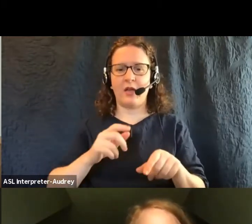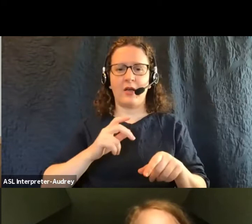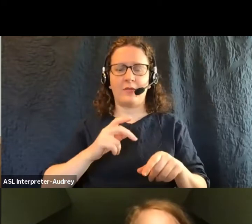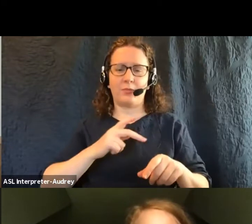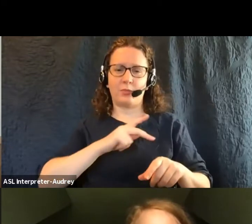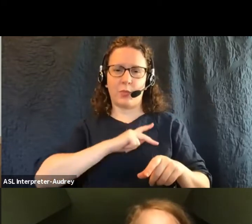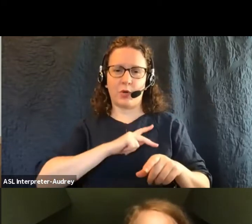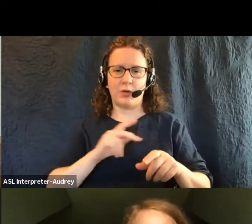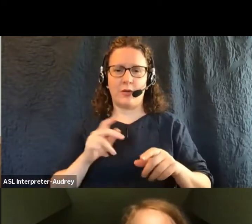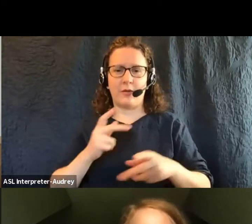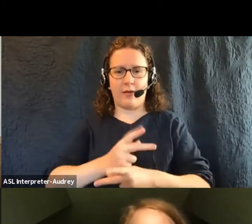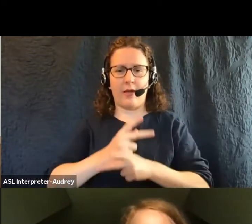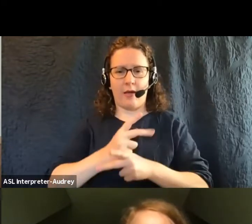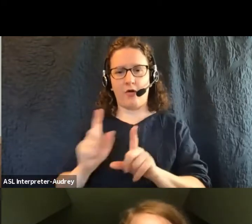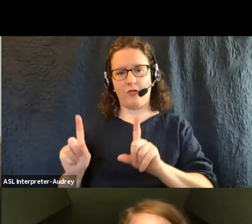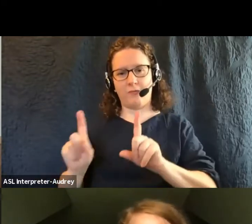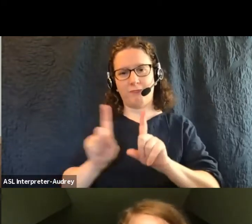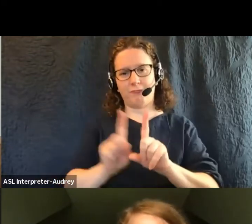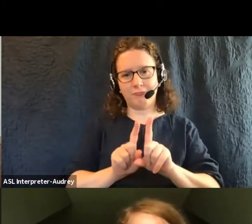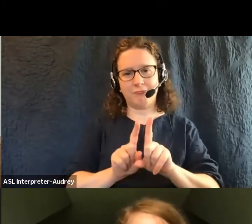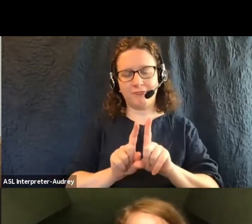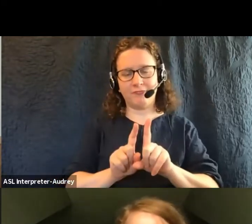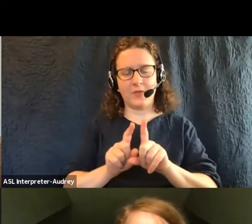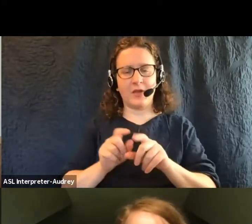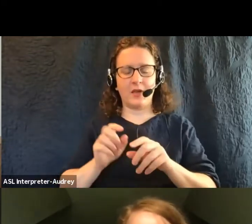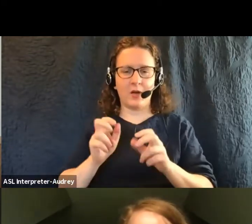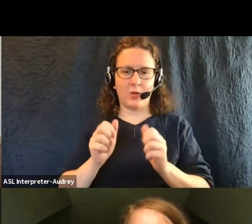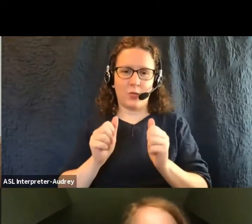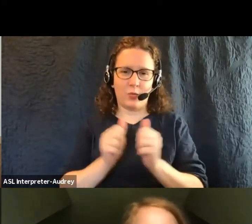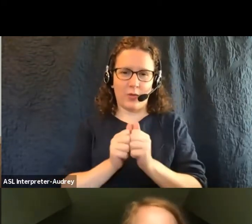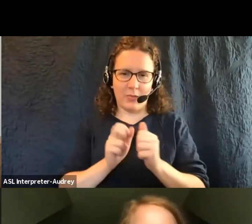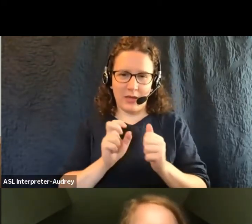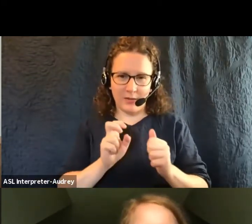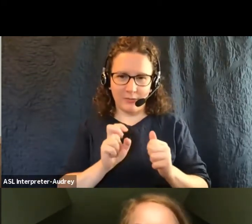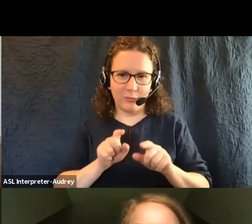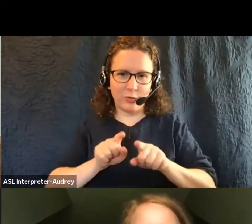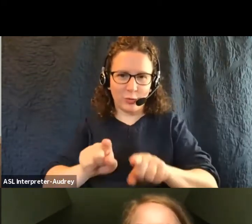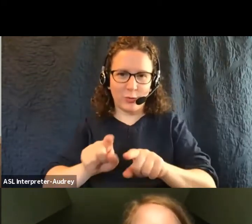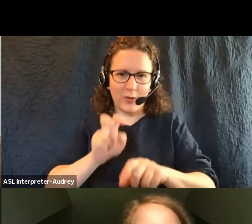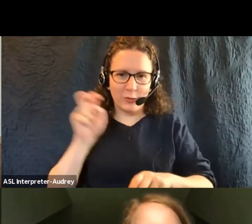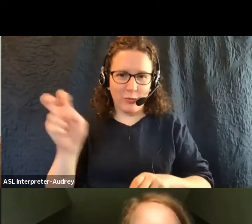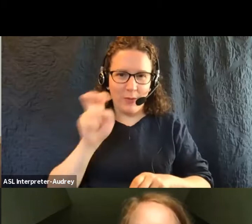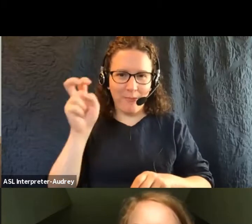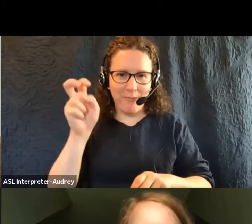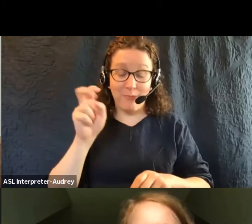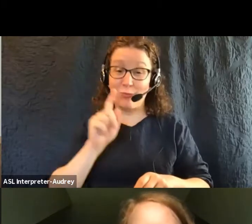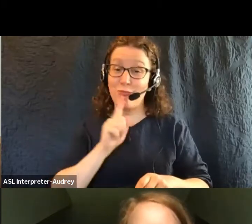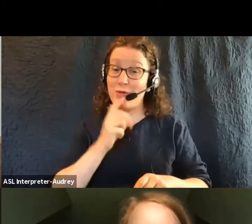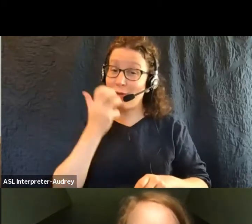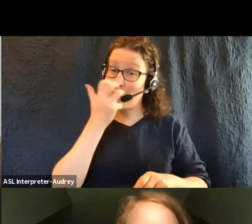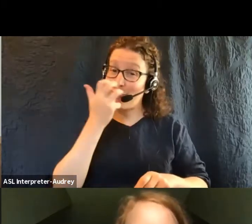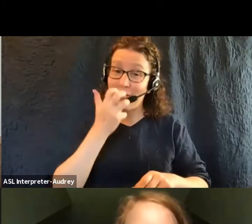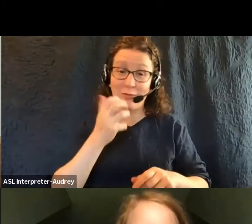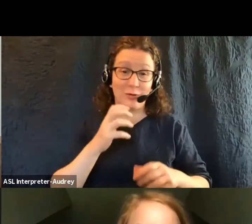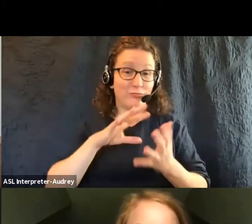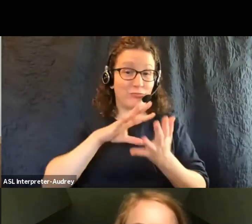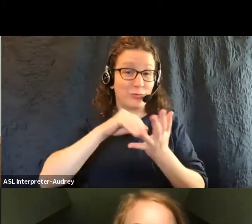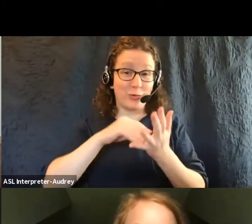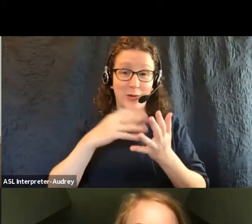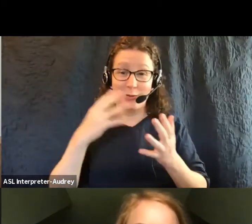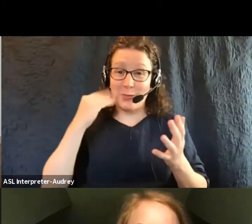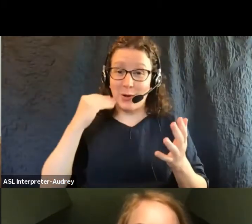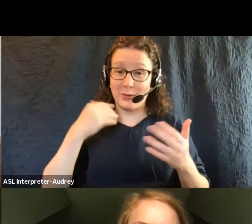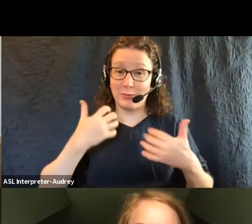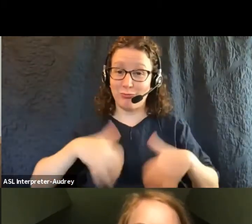during my trip and it was an absolutely incredible learning experience and since then I have